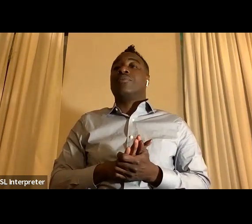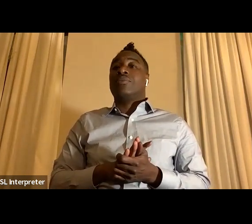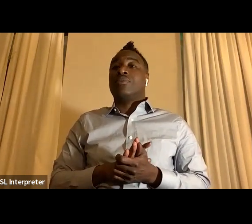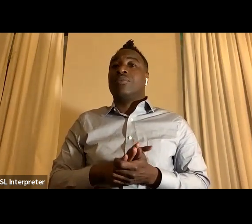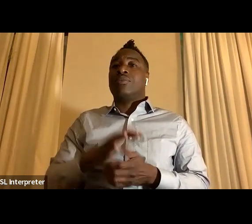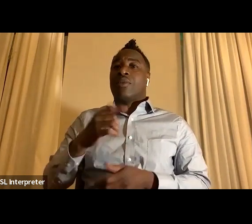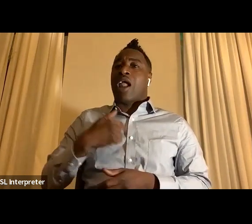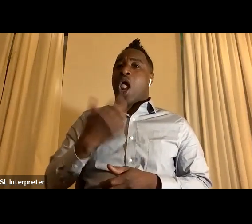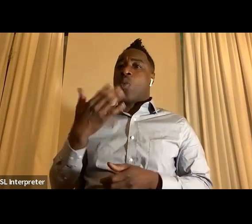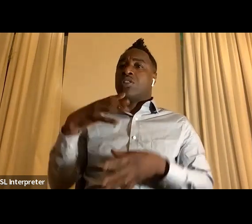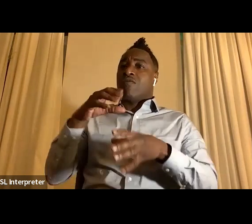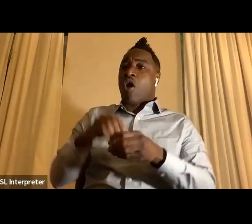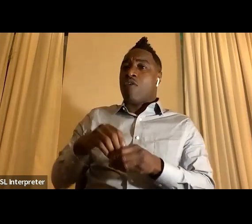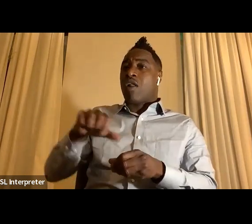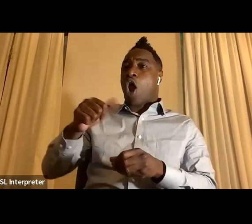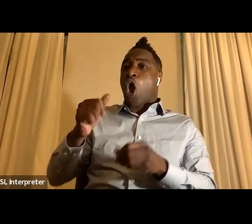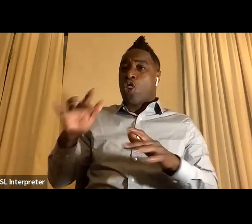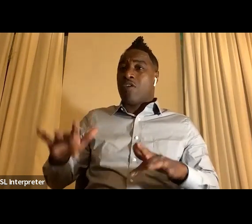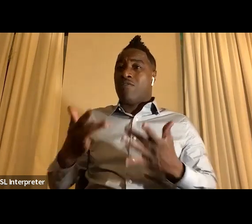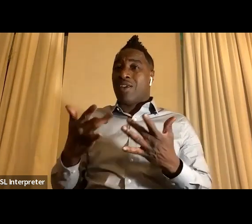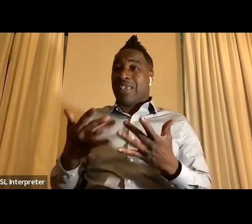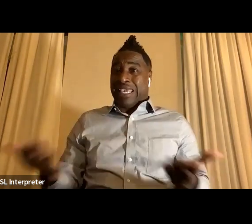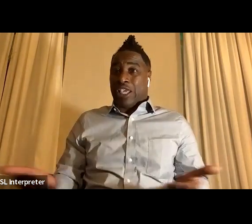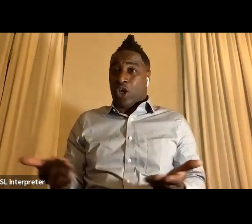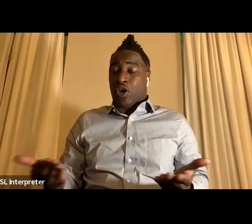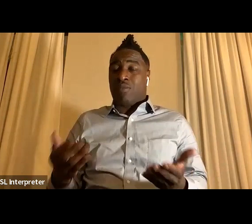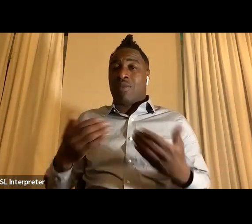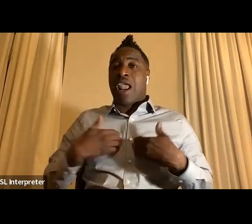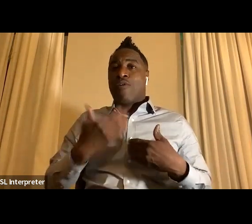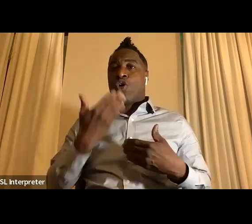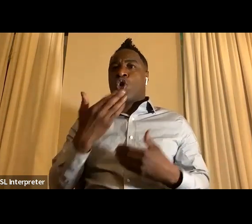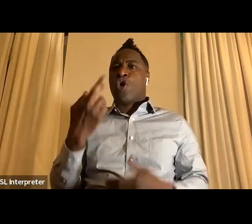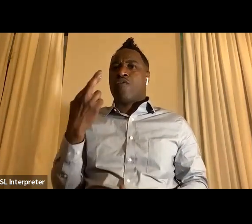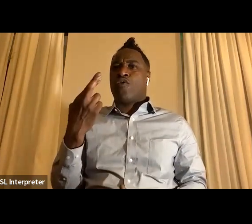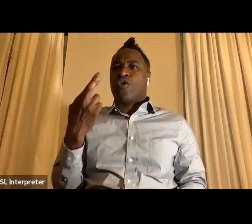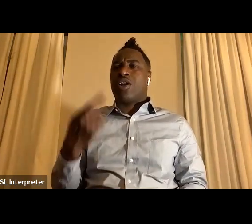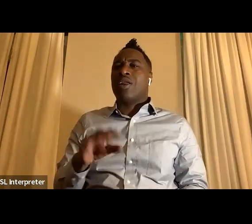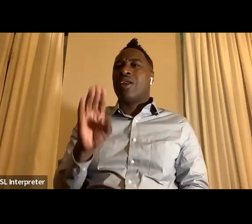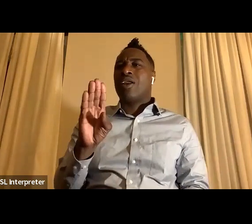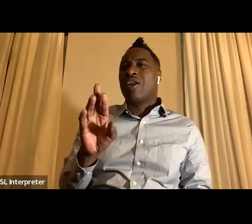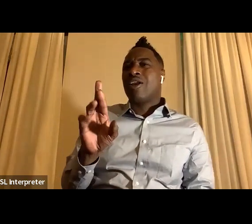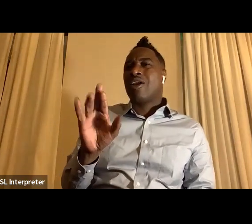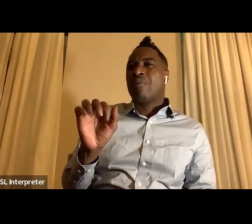And also I have a good friend, Bryan the Black Genius Art show. If you've heard of him,